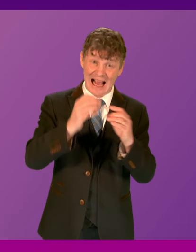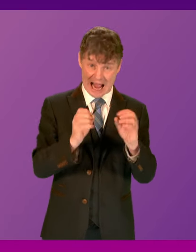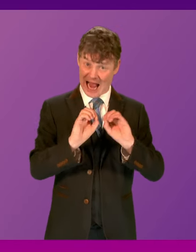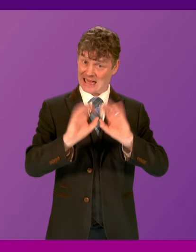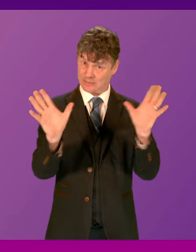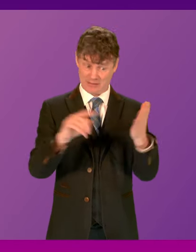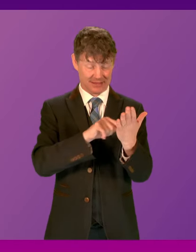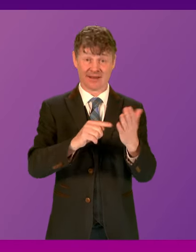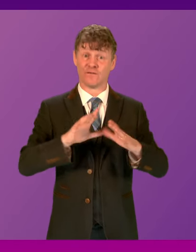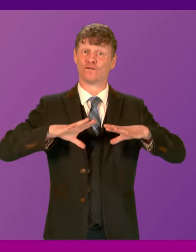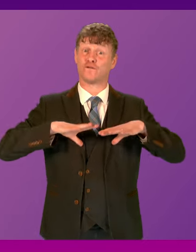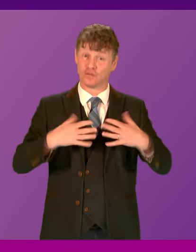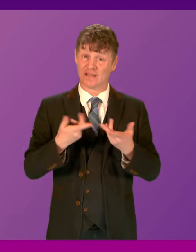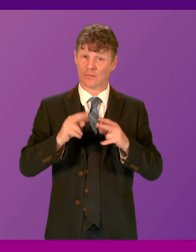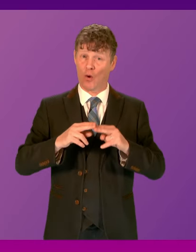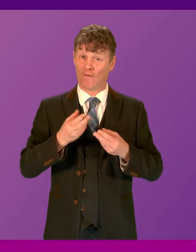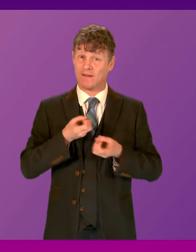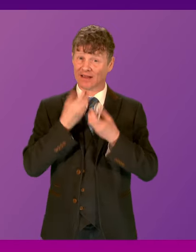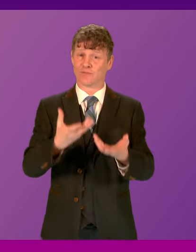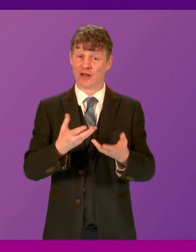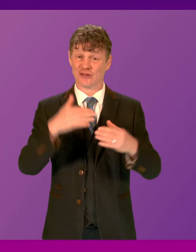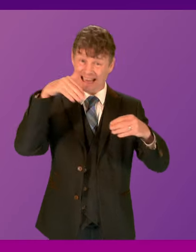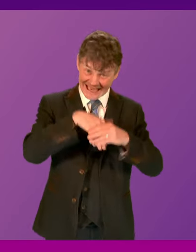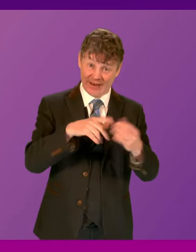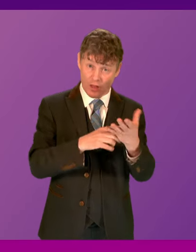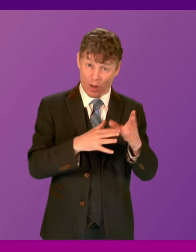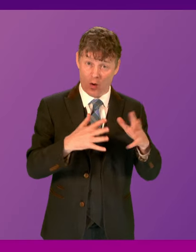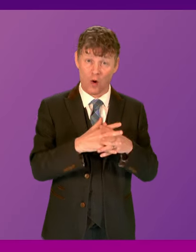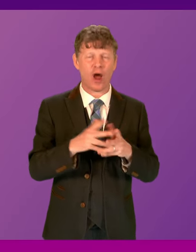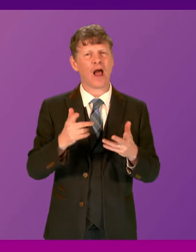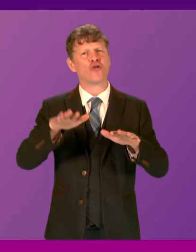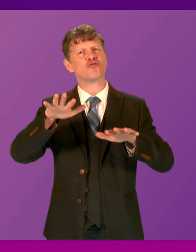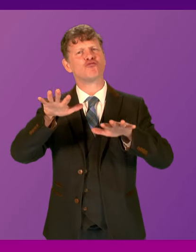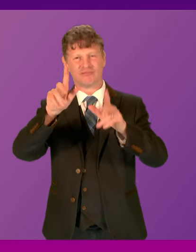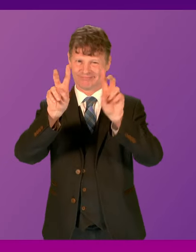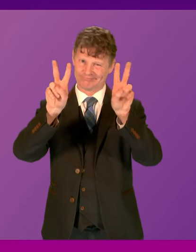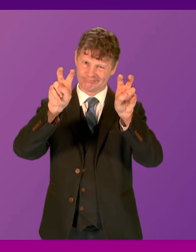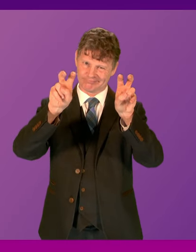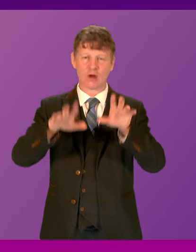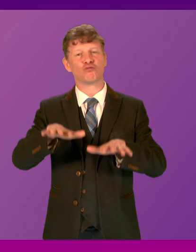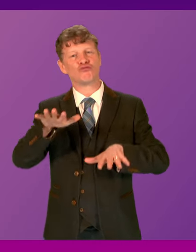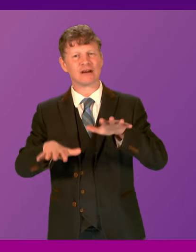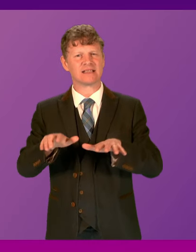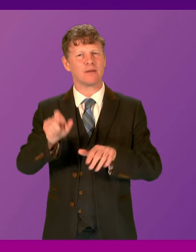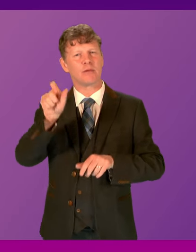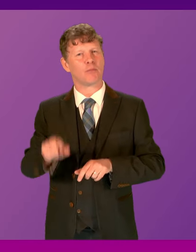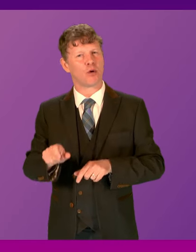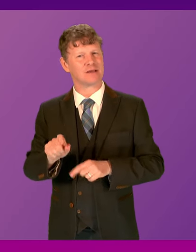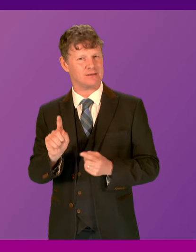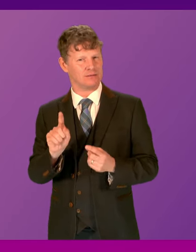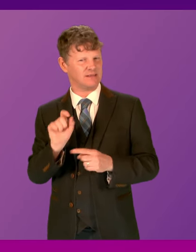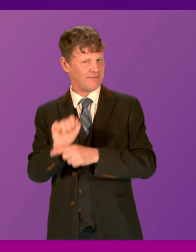in the legislation and there is a reasonable person defence. The legislation also has to